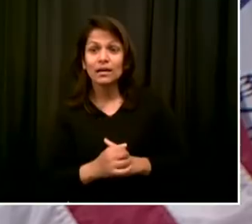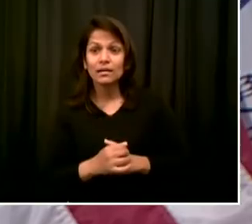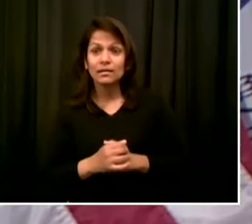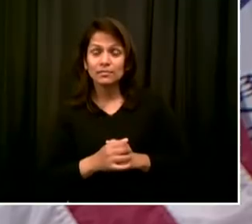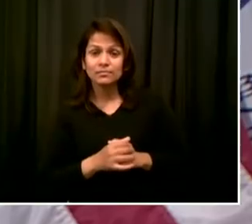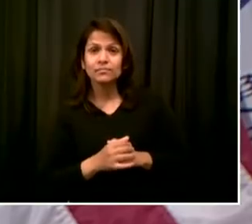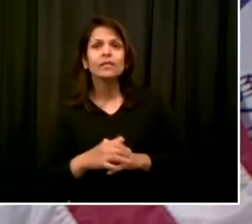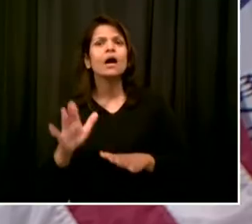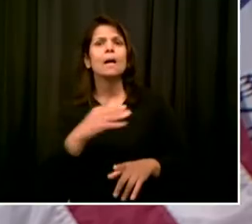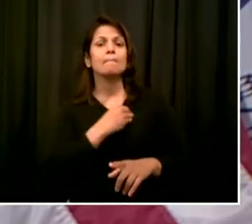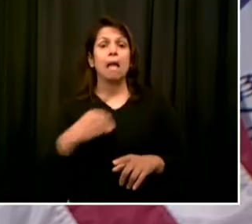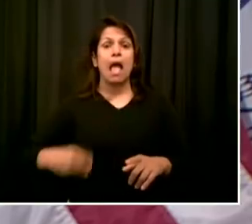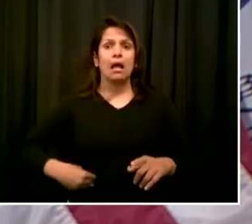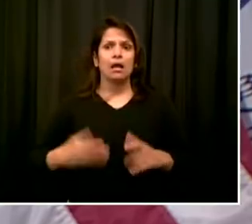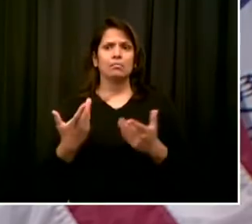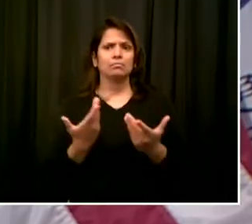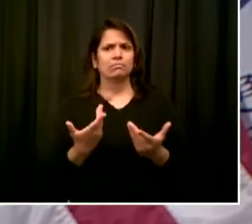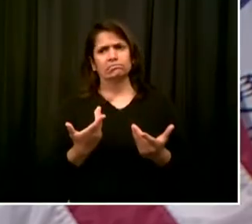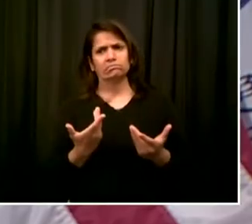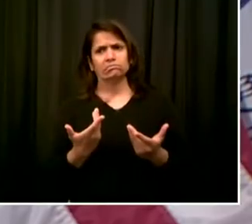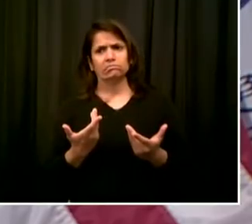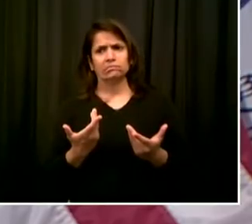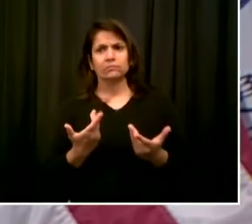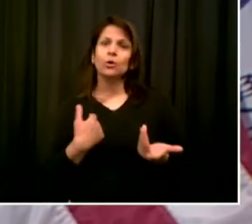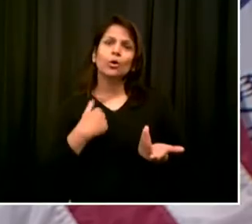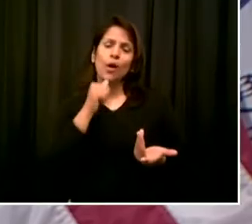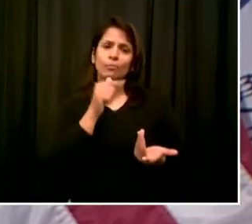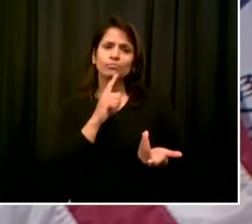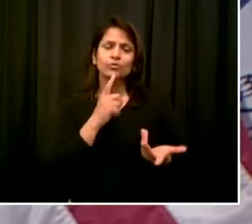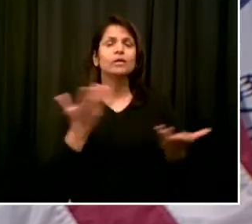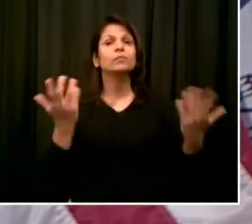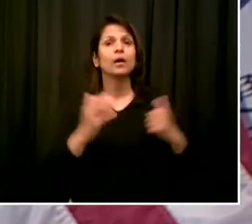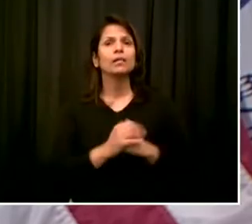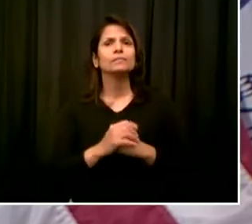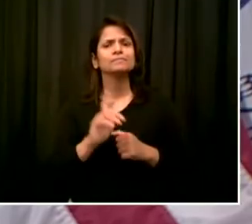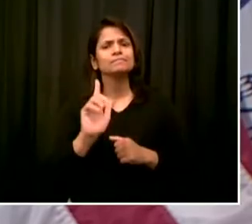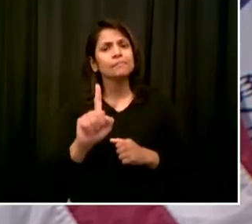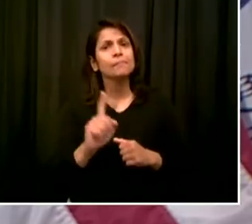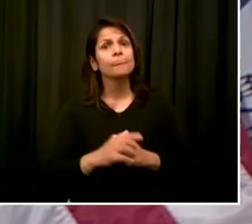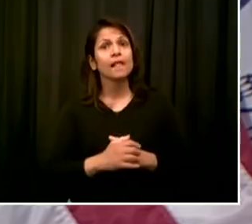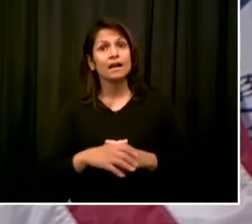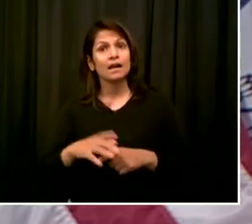I DO NOT KNOW FIFIROEWRKS GBAO D BUT I CAN LTEL YO UTHIS